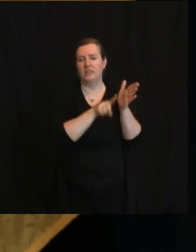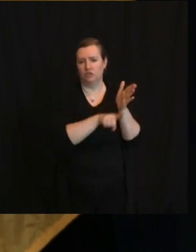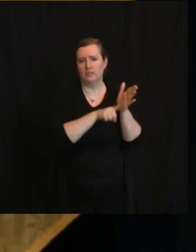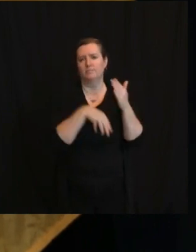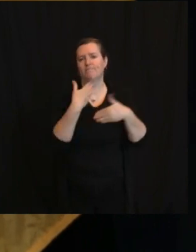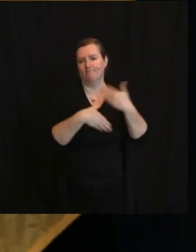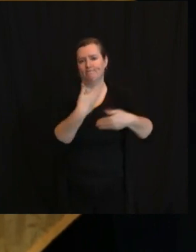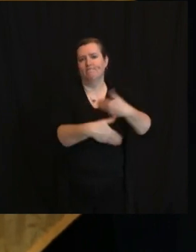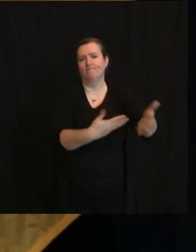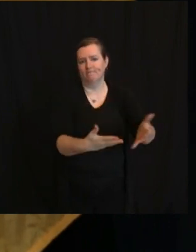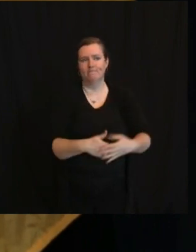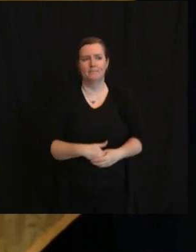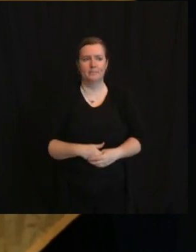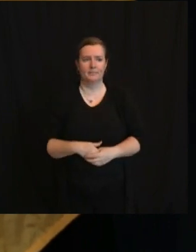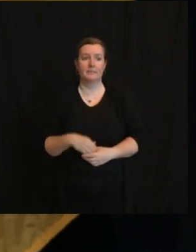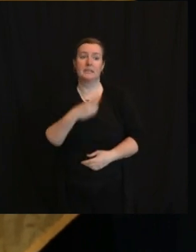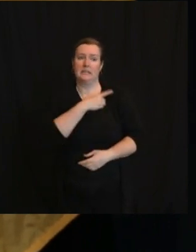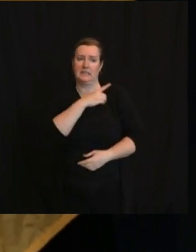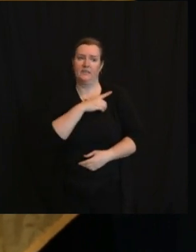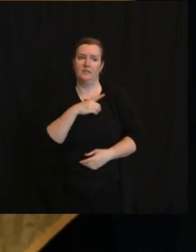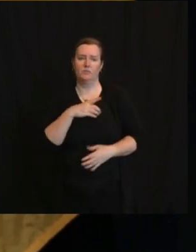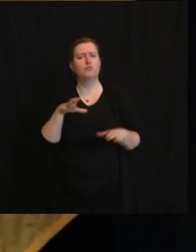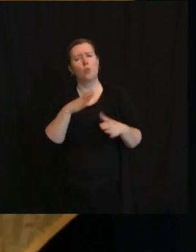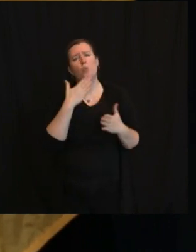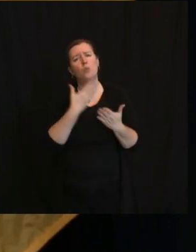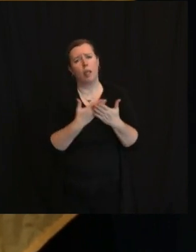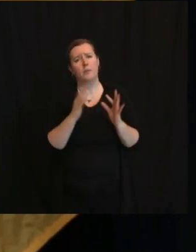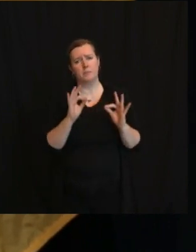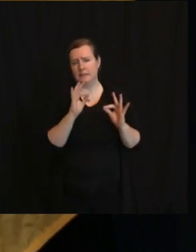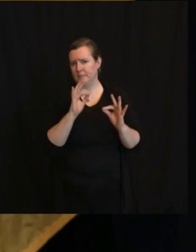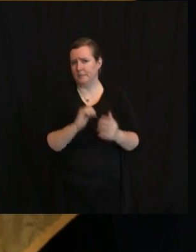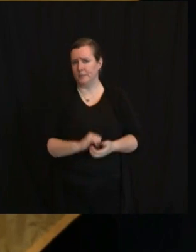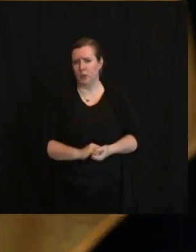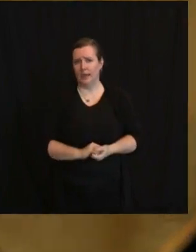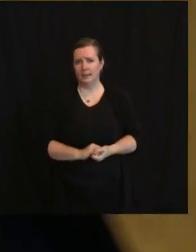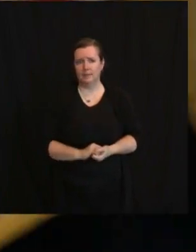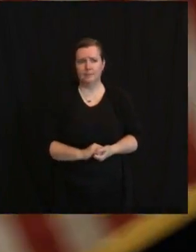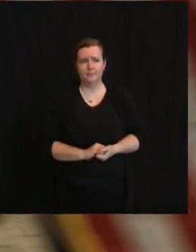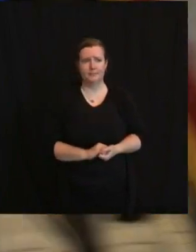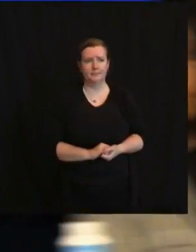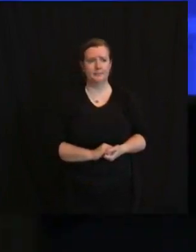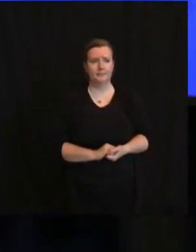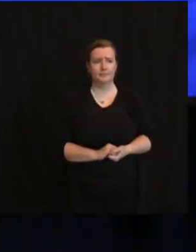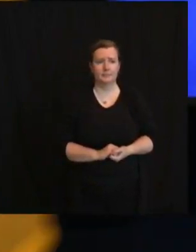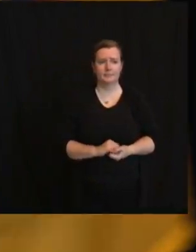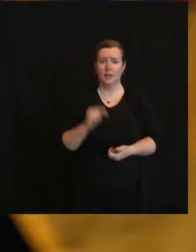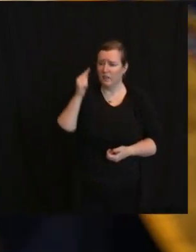OF DETECTIVE RICHARD HERSHEY AND WE ANNOUNCED THAT THIS MORNING.